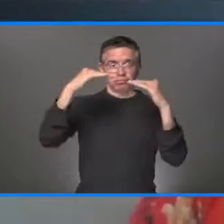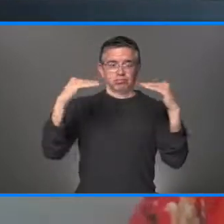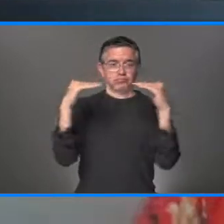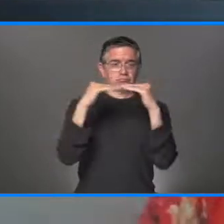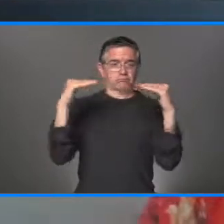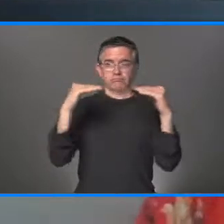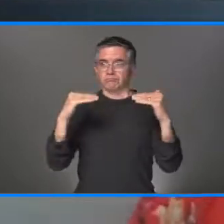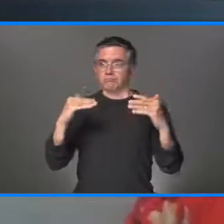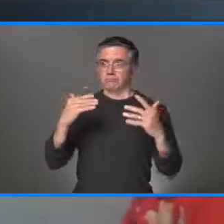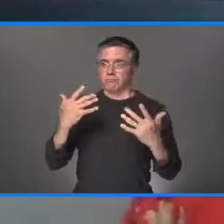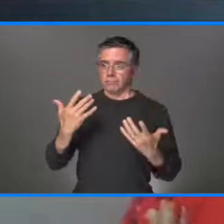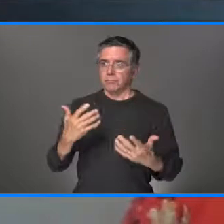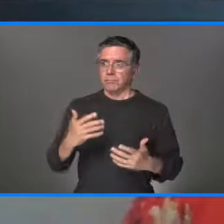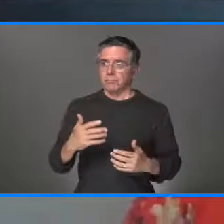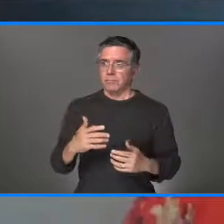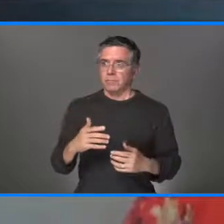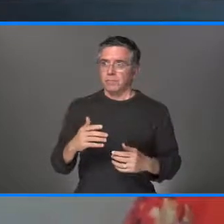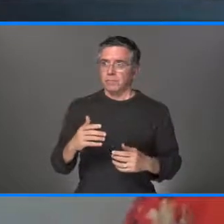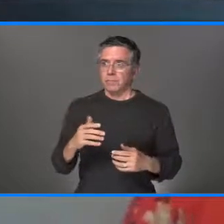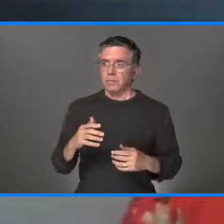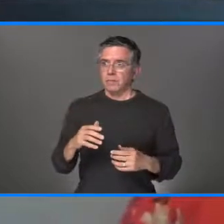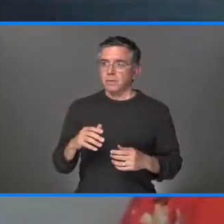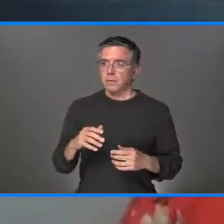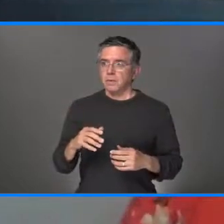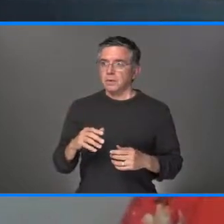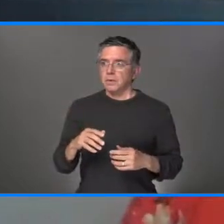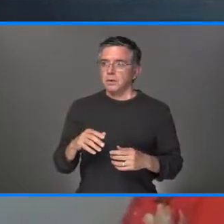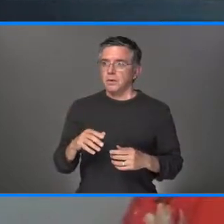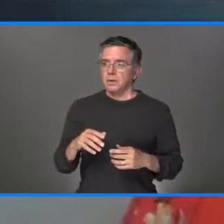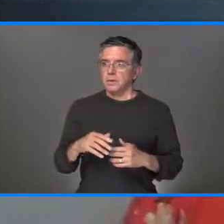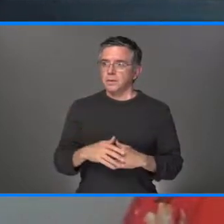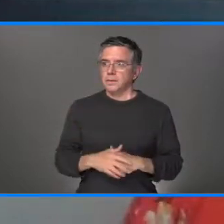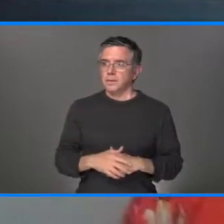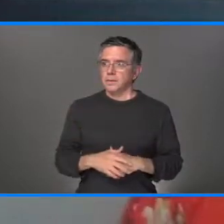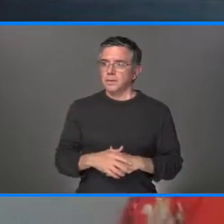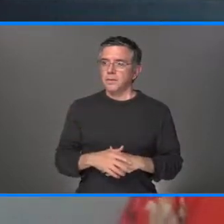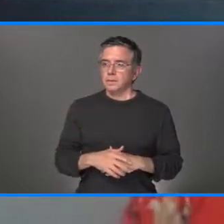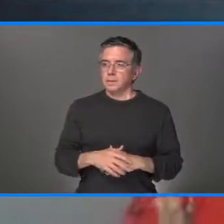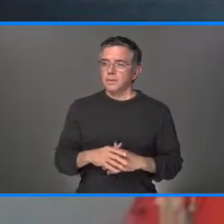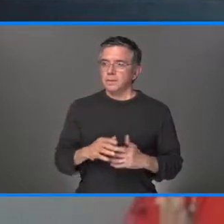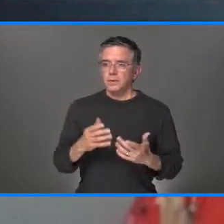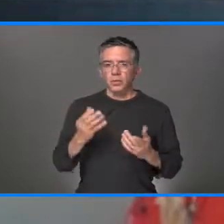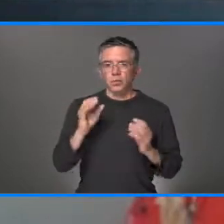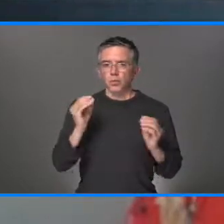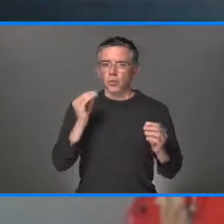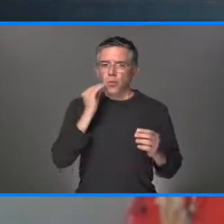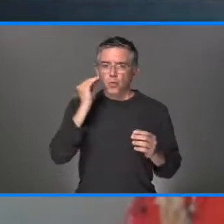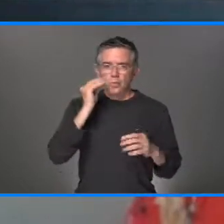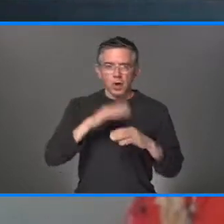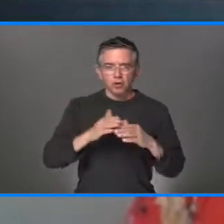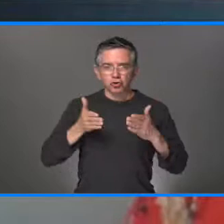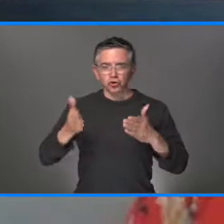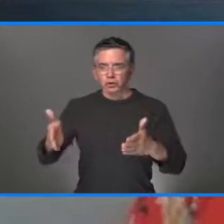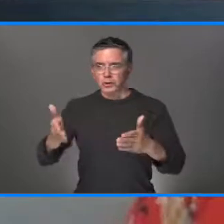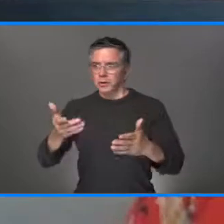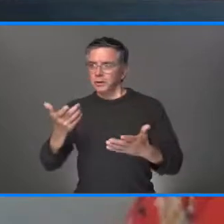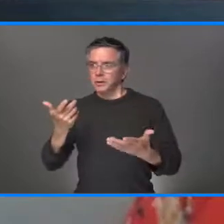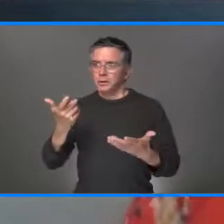so our folks that are living, you know, either on the street or don't have steady housing, were not able to get in as easily,